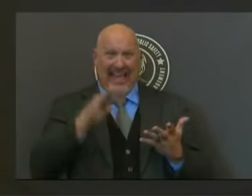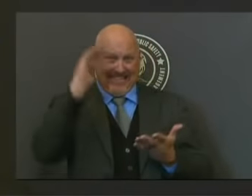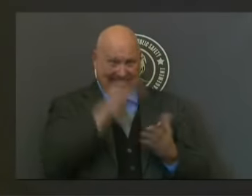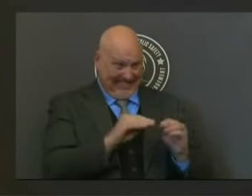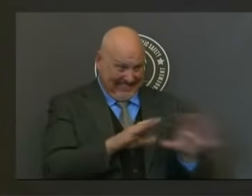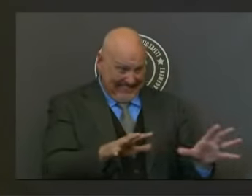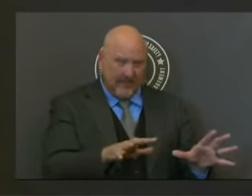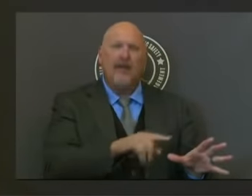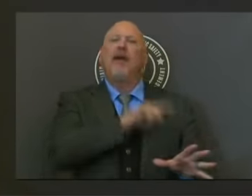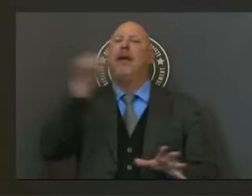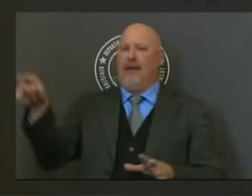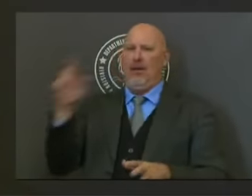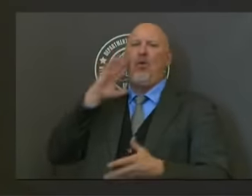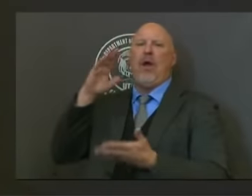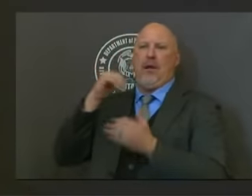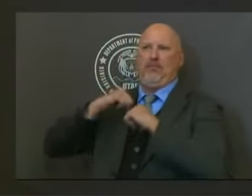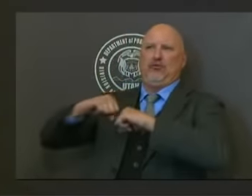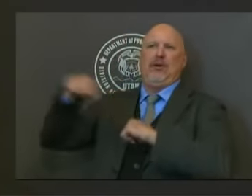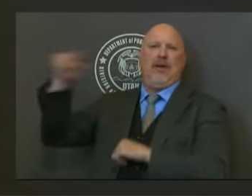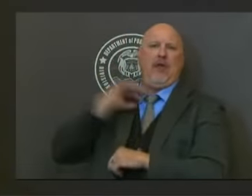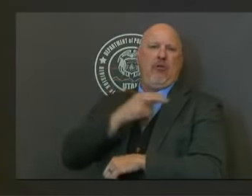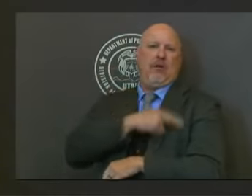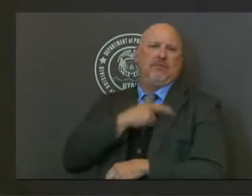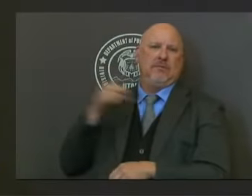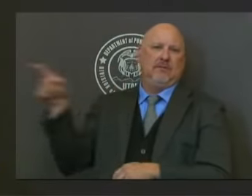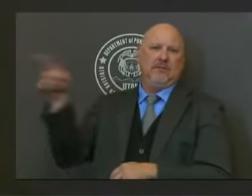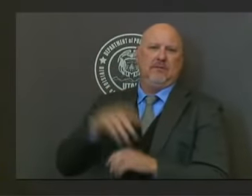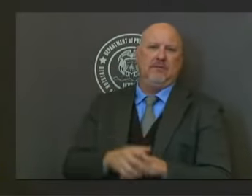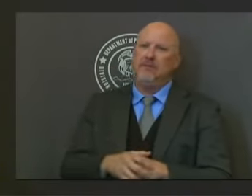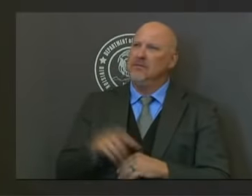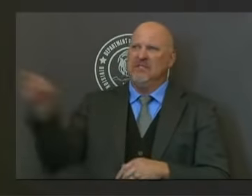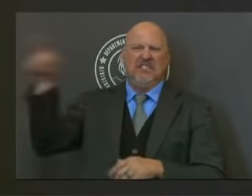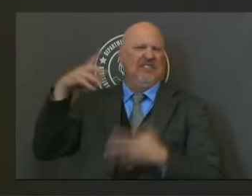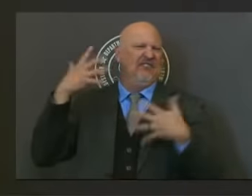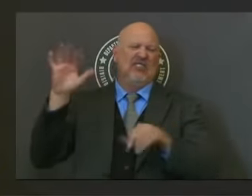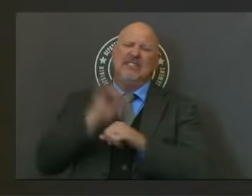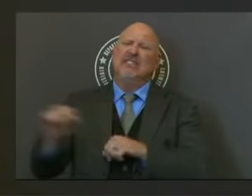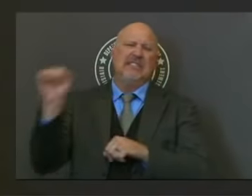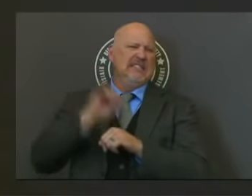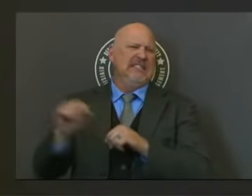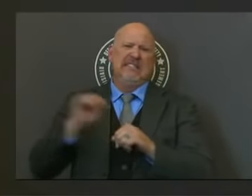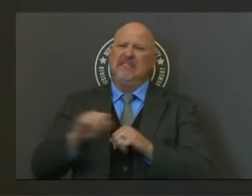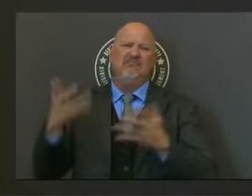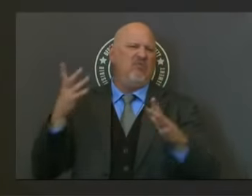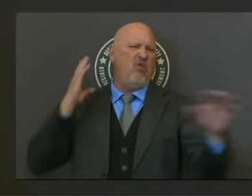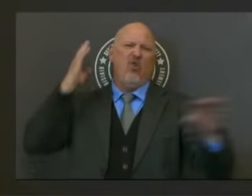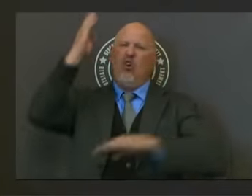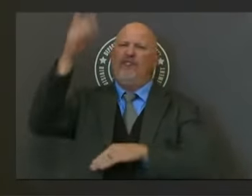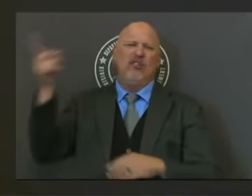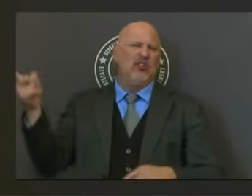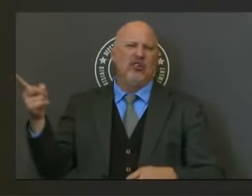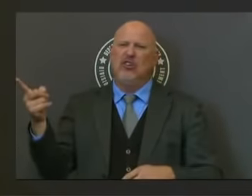stressor overworked and and that's a real challenge is something that's hard to see